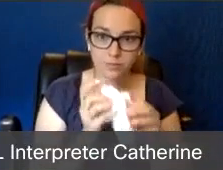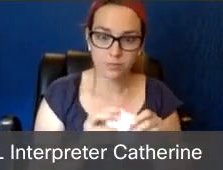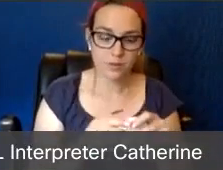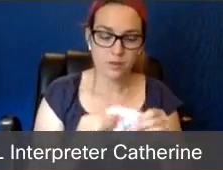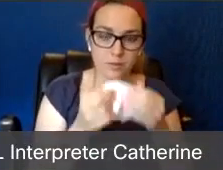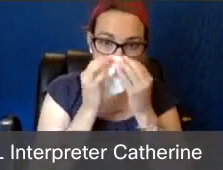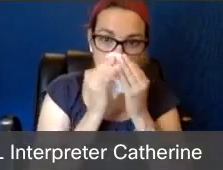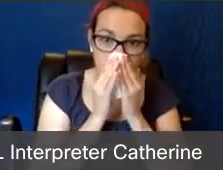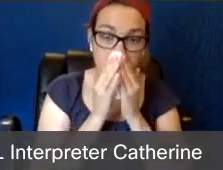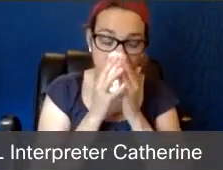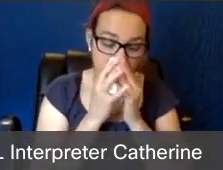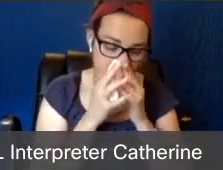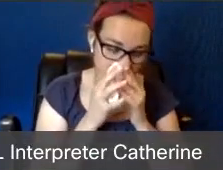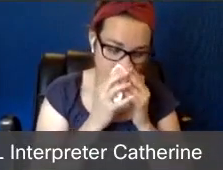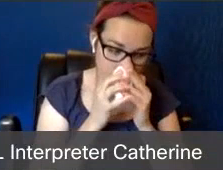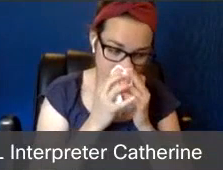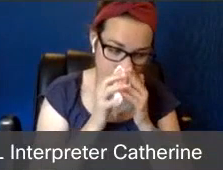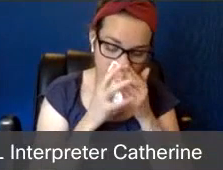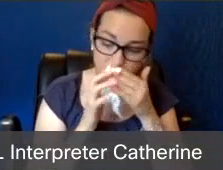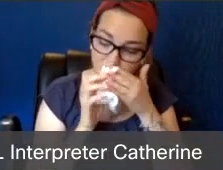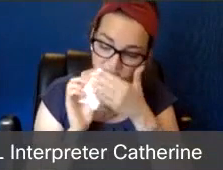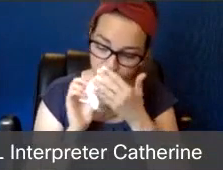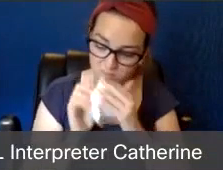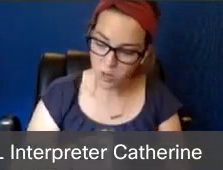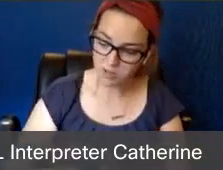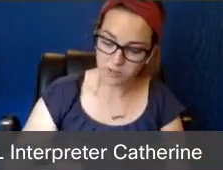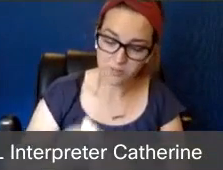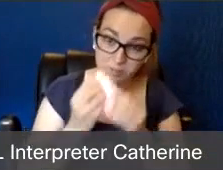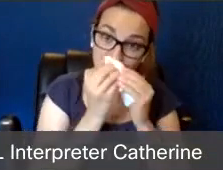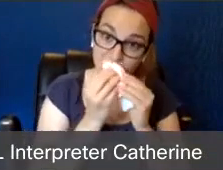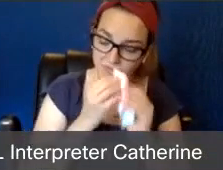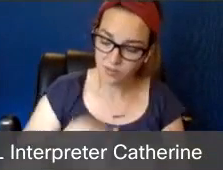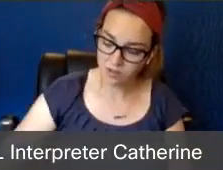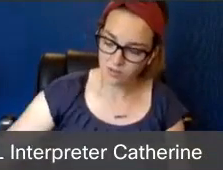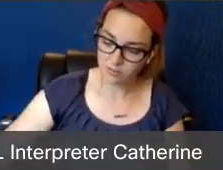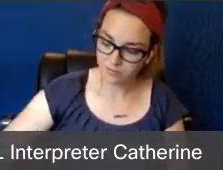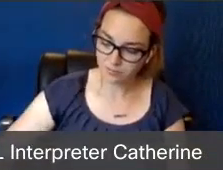and will continue to manage the case going forward, that person must be an active prescribing